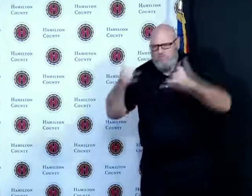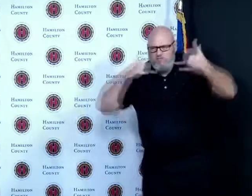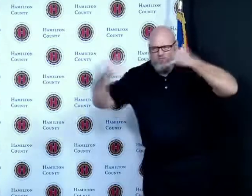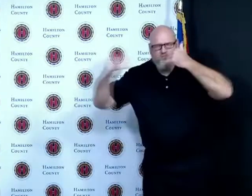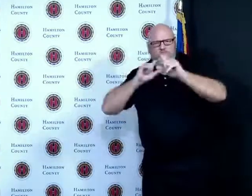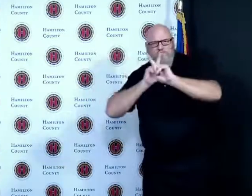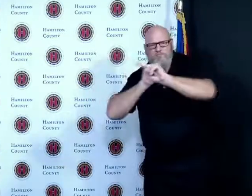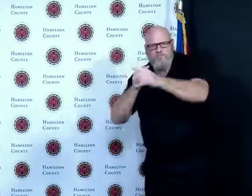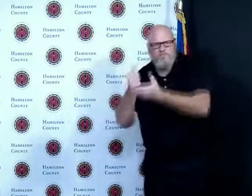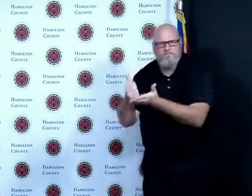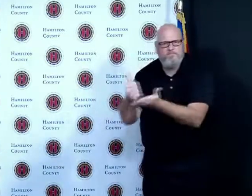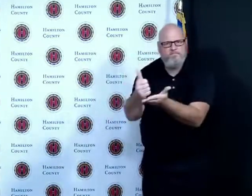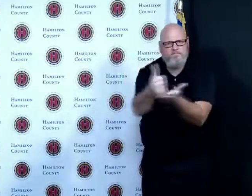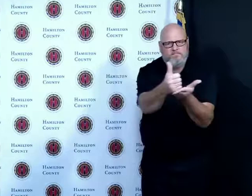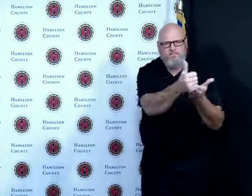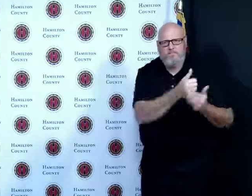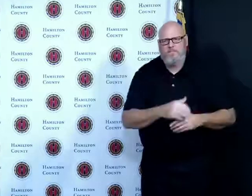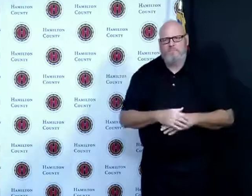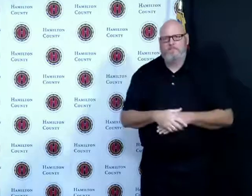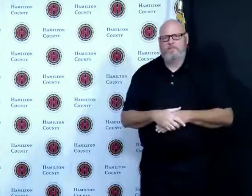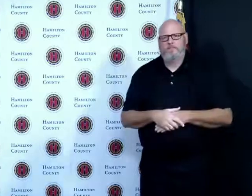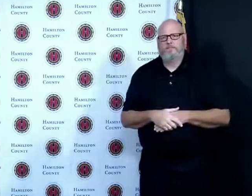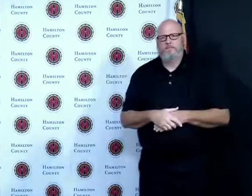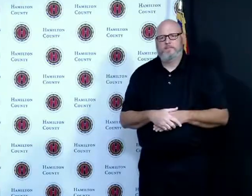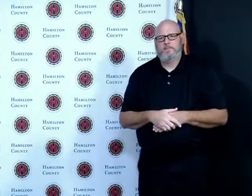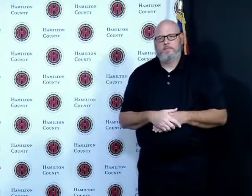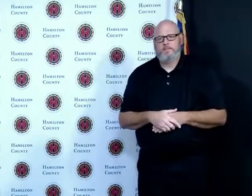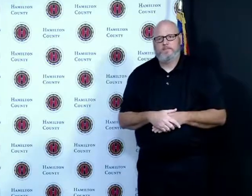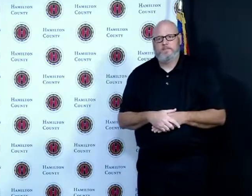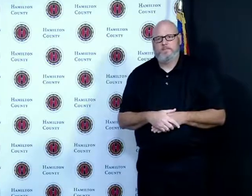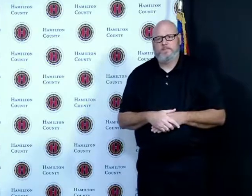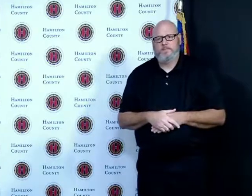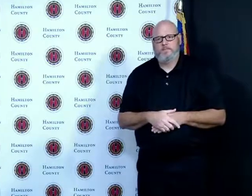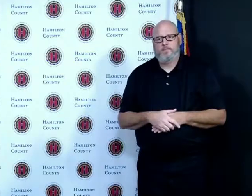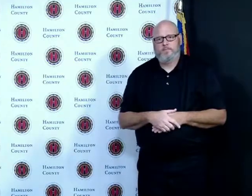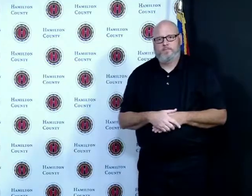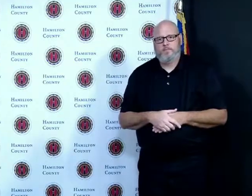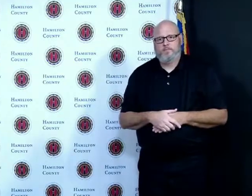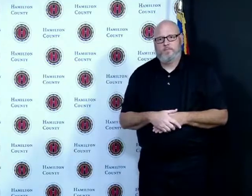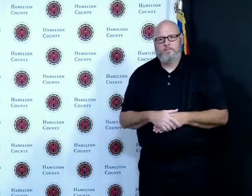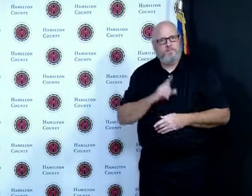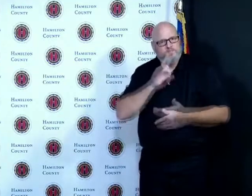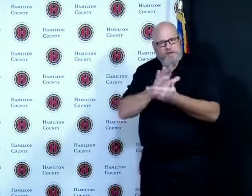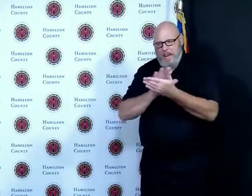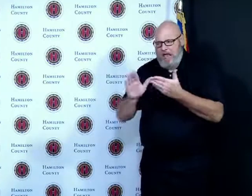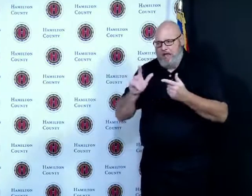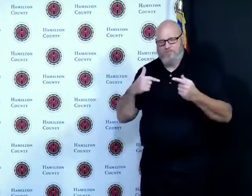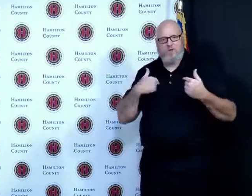the phone if they're if the phone lines are full leave a message they will call you back you